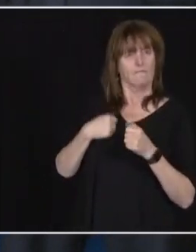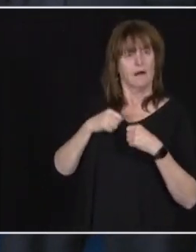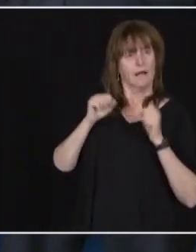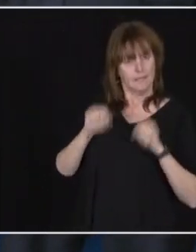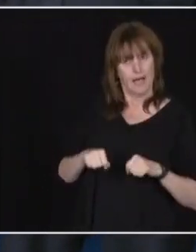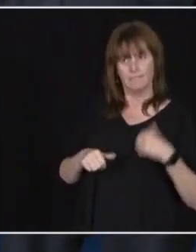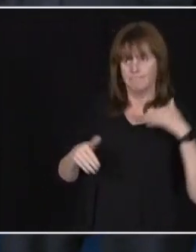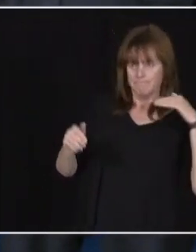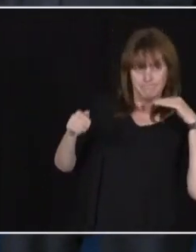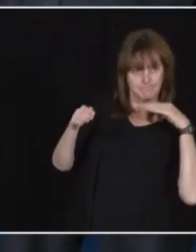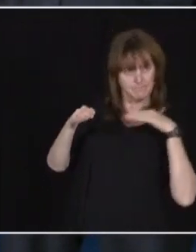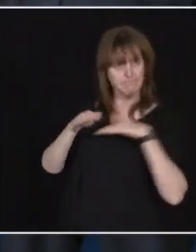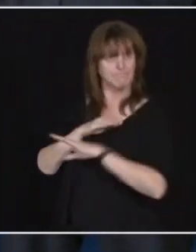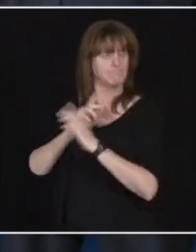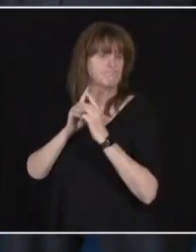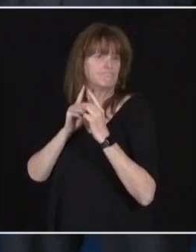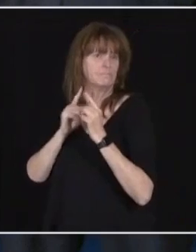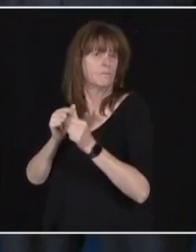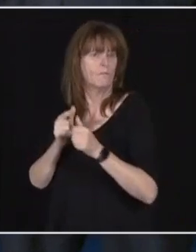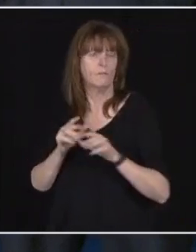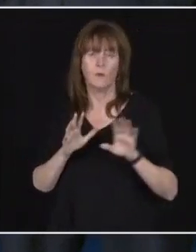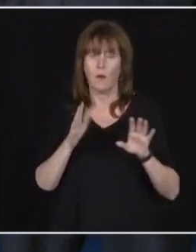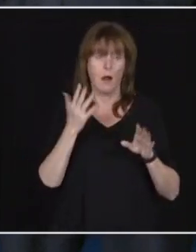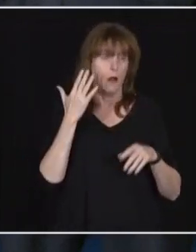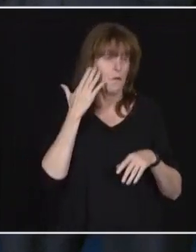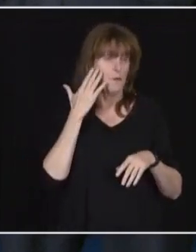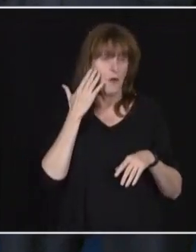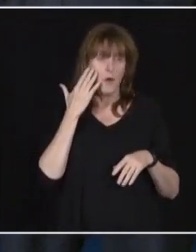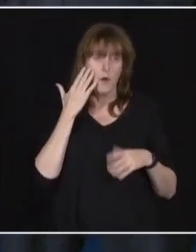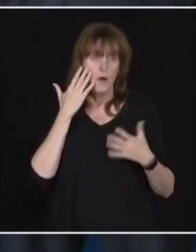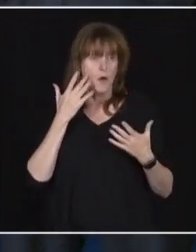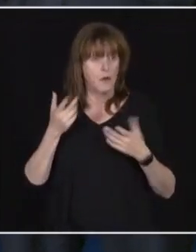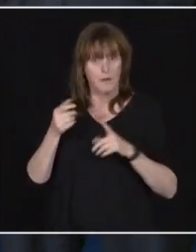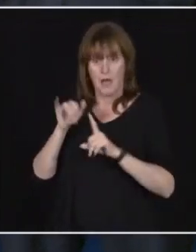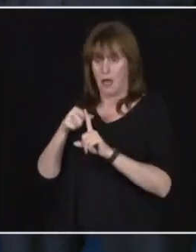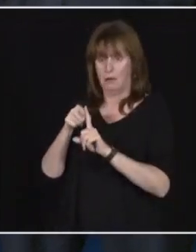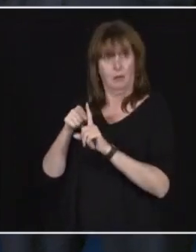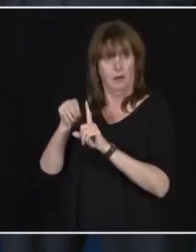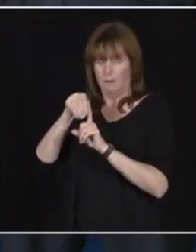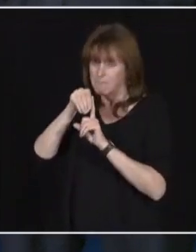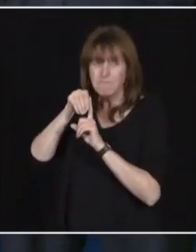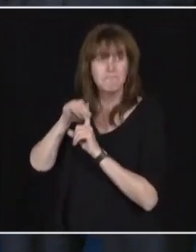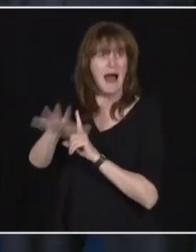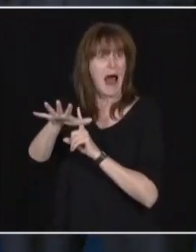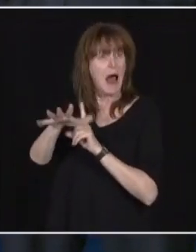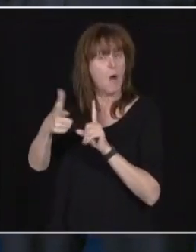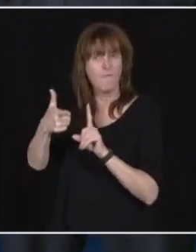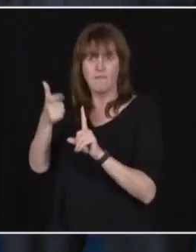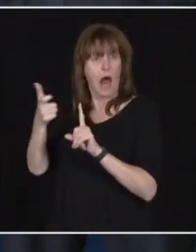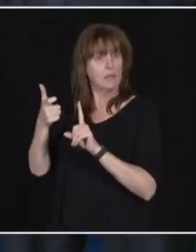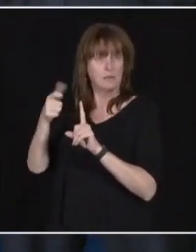where it looks like they are going to need help, and they are resisting help, we do need to have the ability to